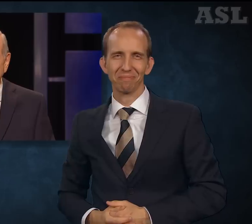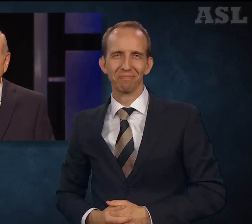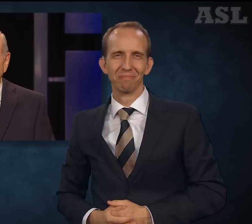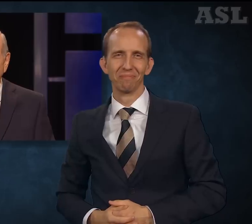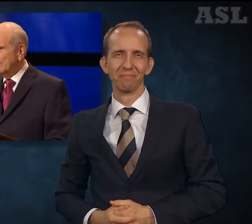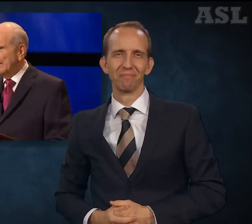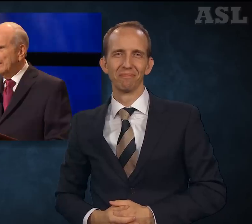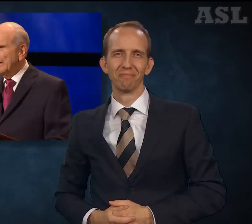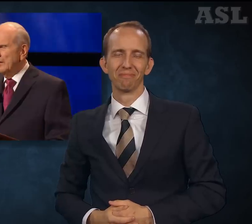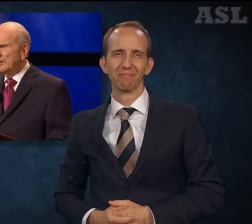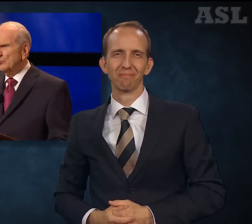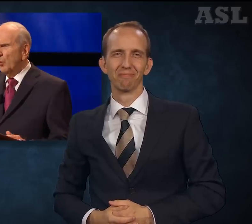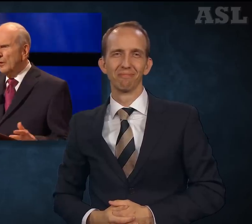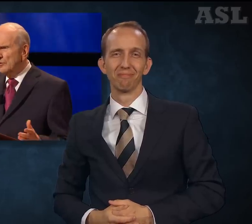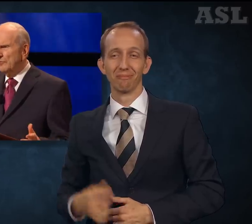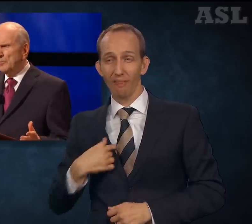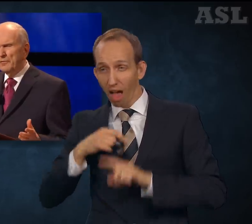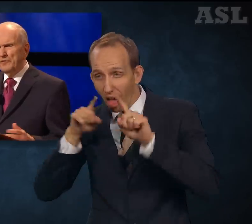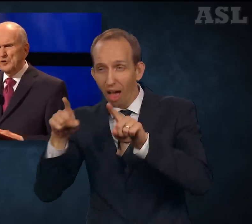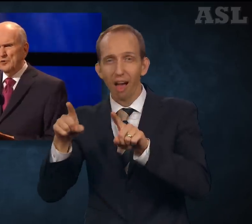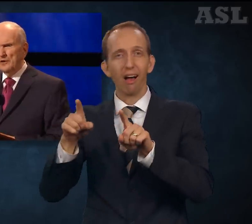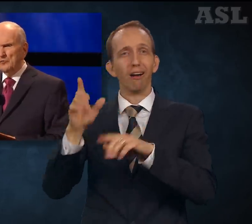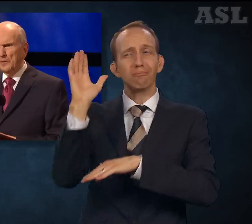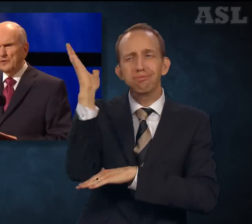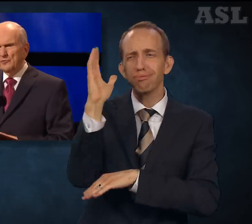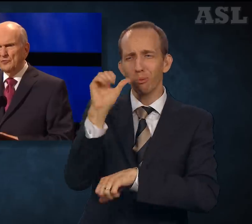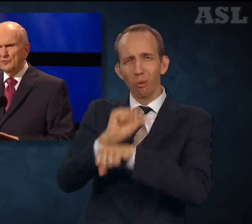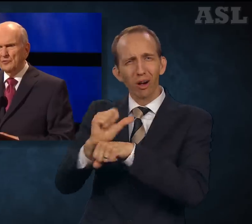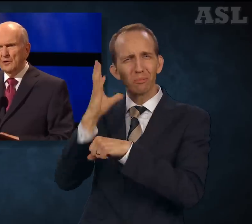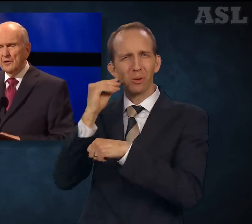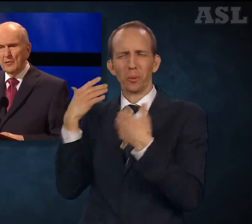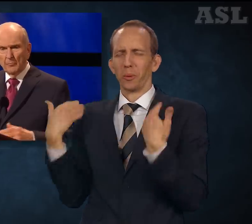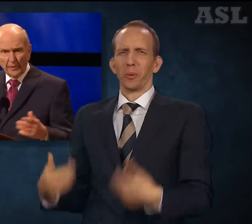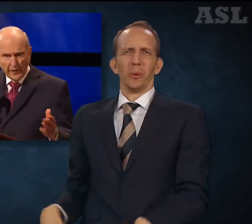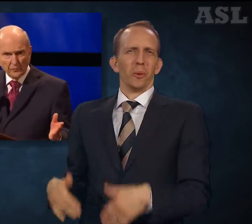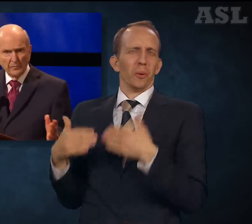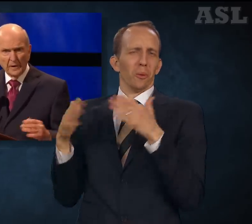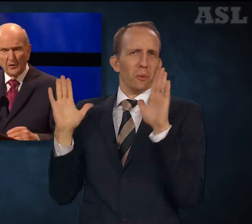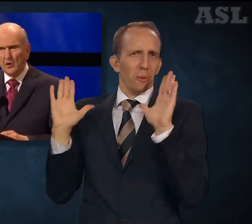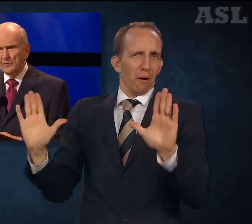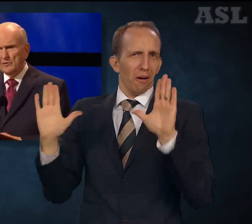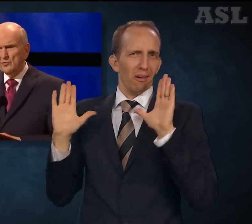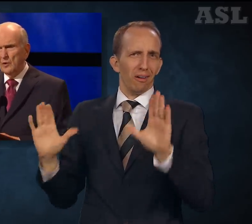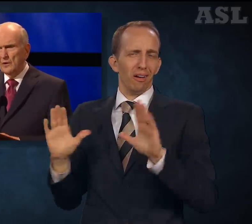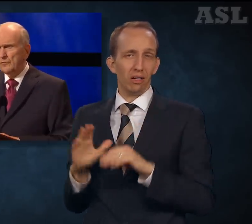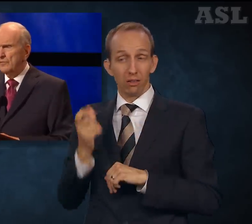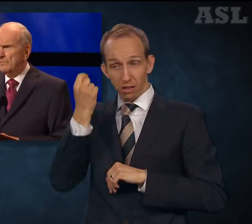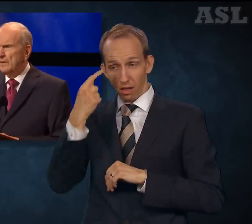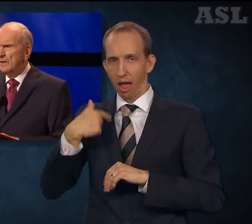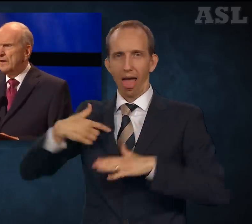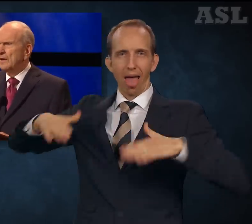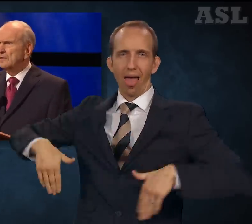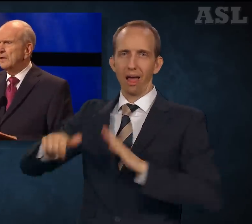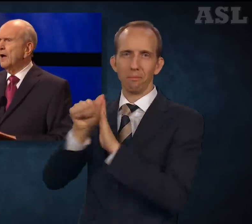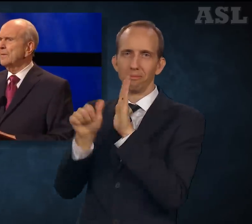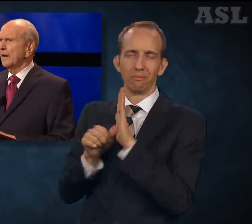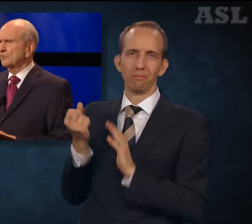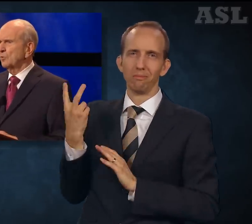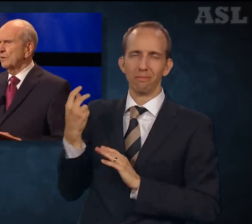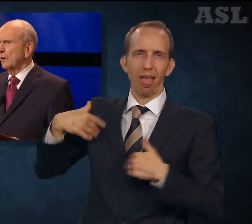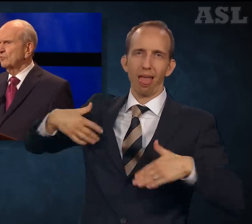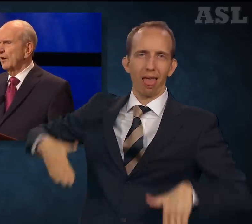CHINA.